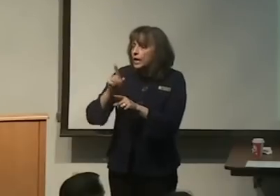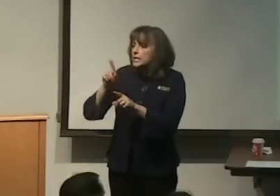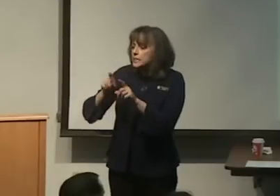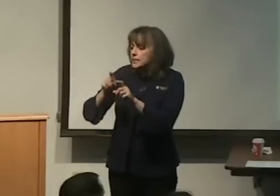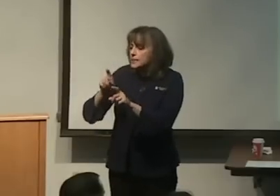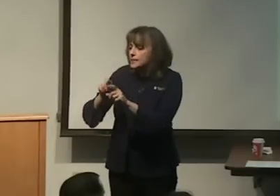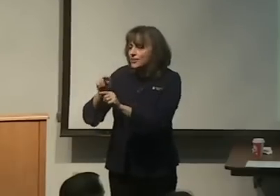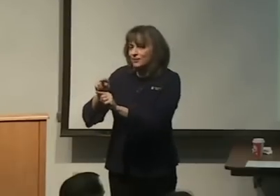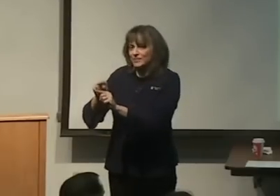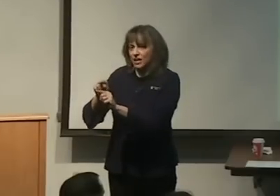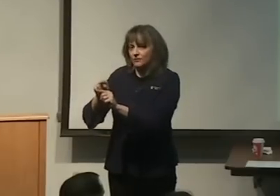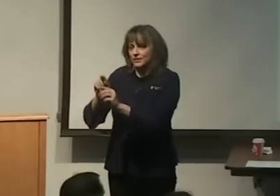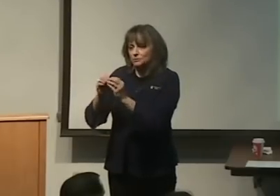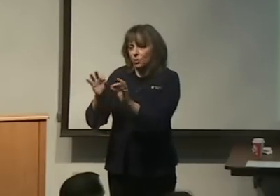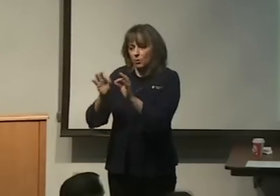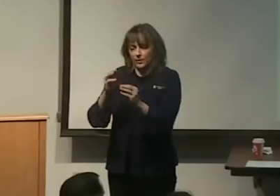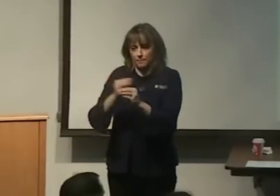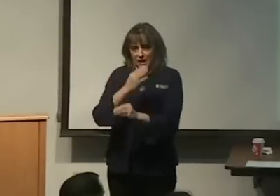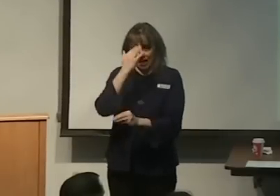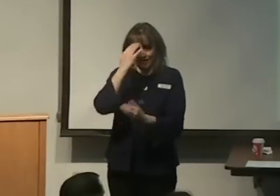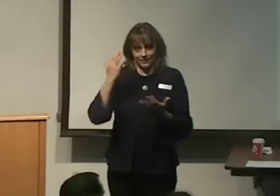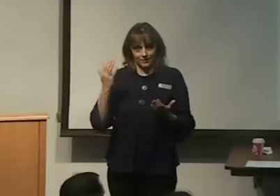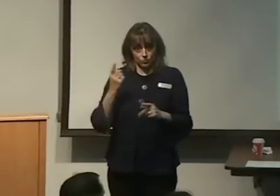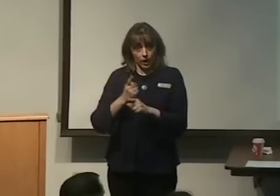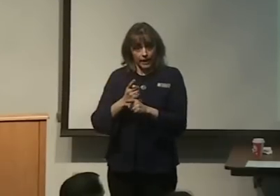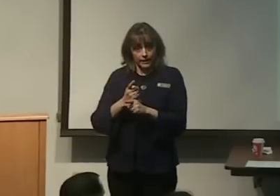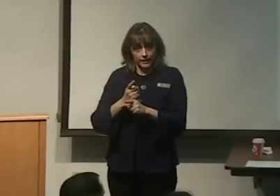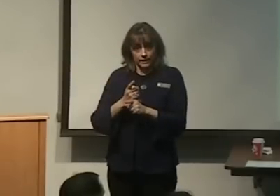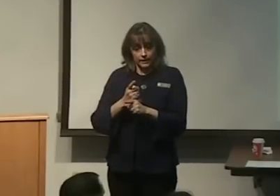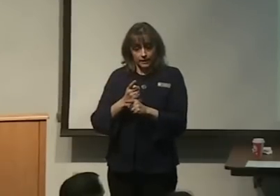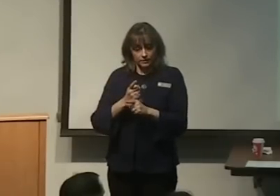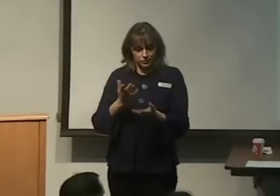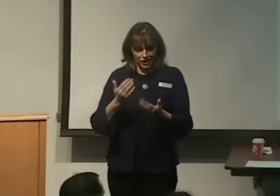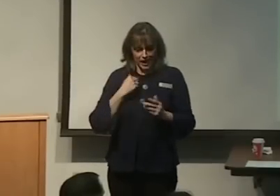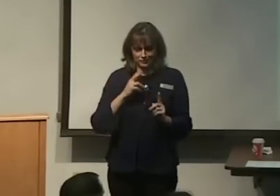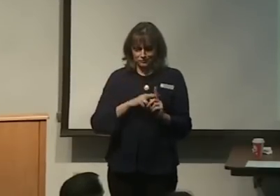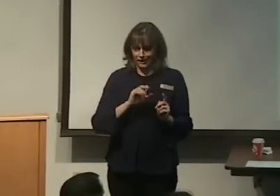into my app and getting it right. So the way that we interact with knowledge has changed.